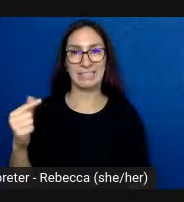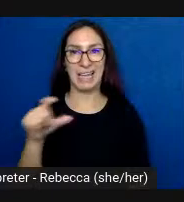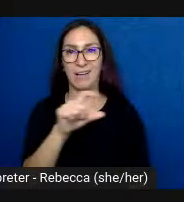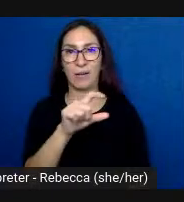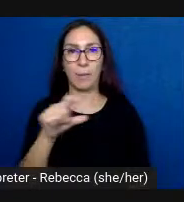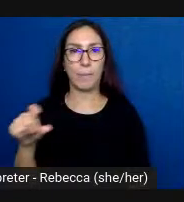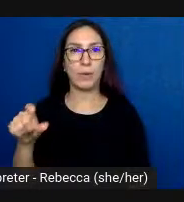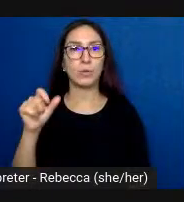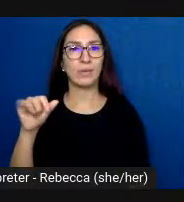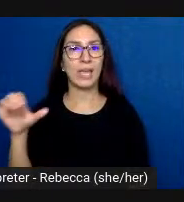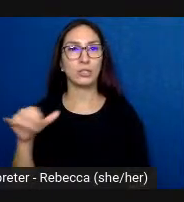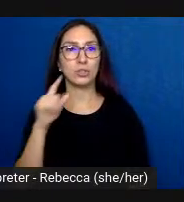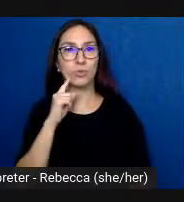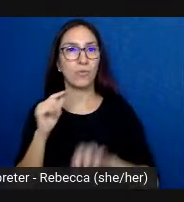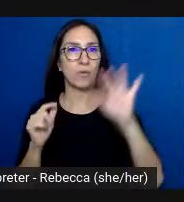If you want to change this template,